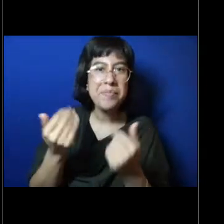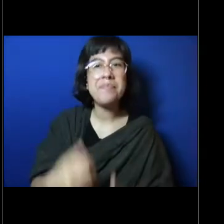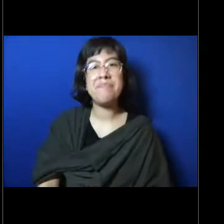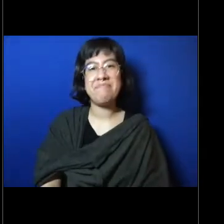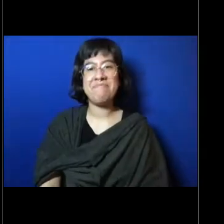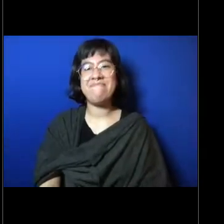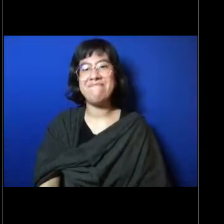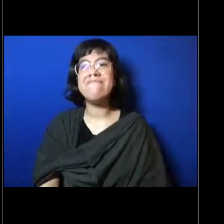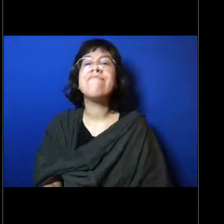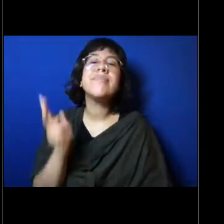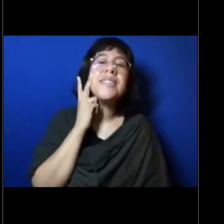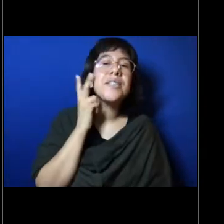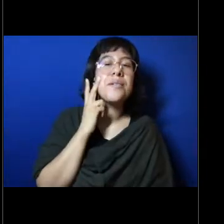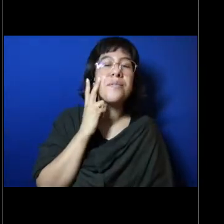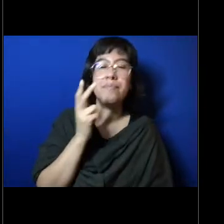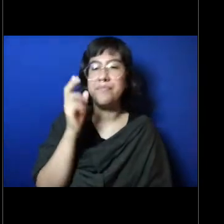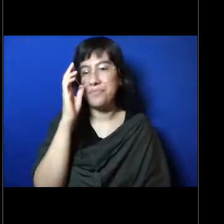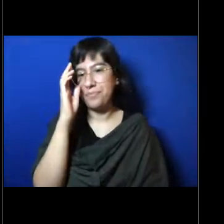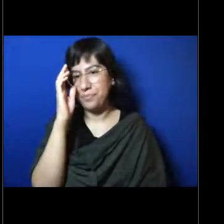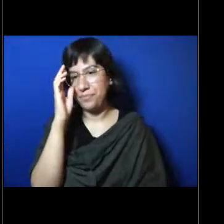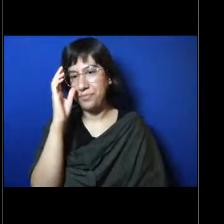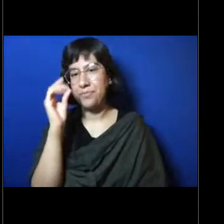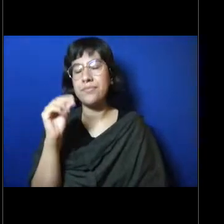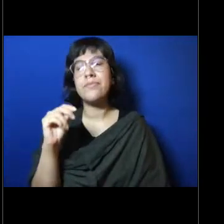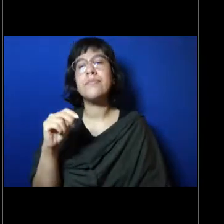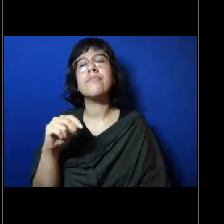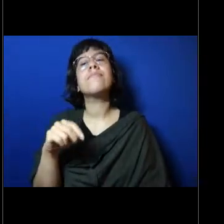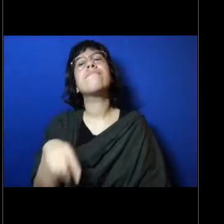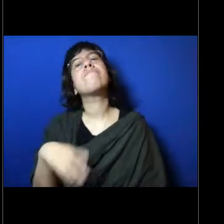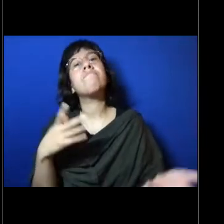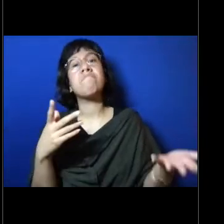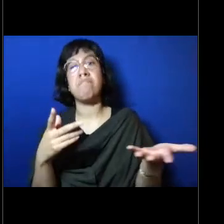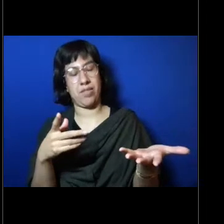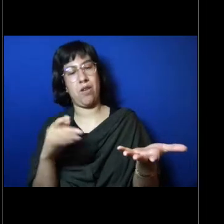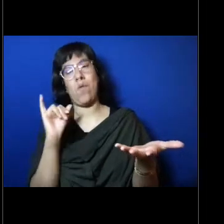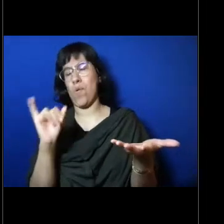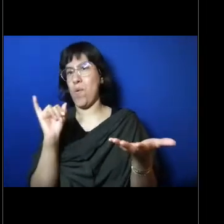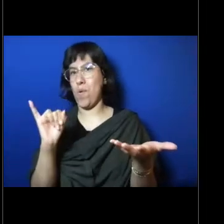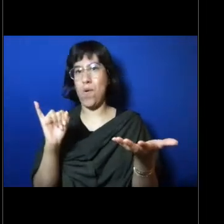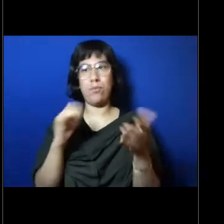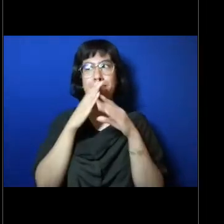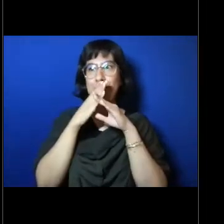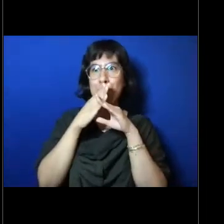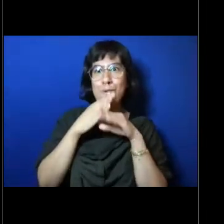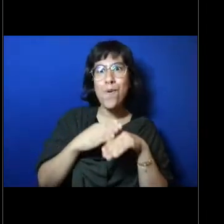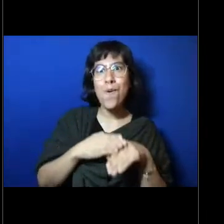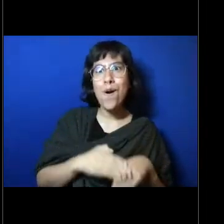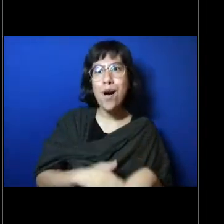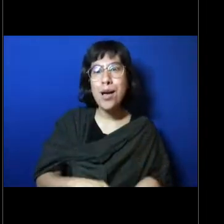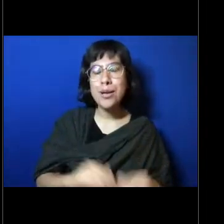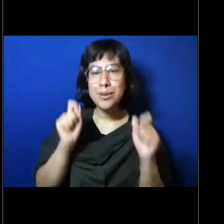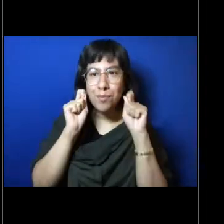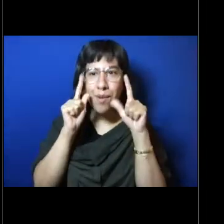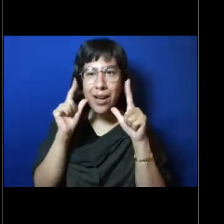Let's see. This is uncharacteristic of our audience. They are being a little bit shy today.